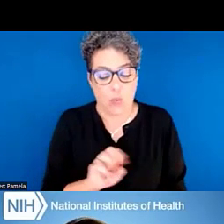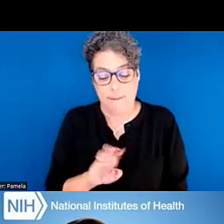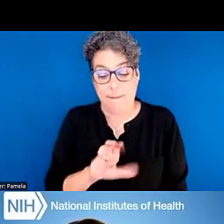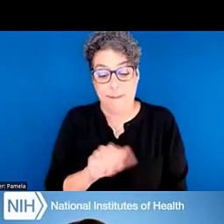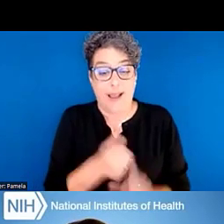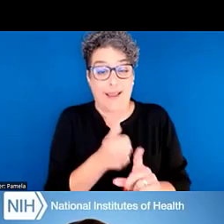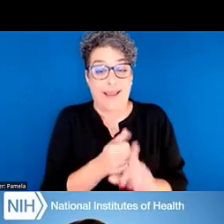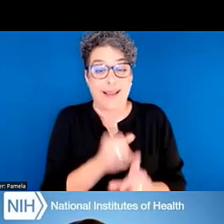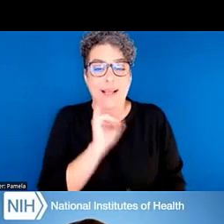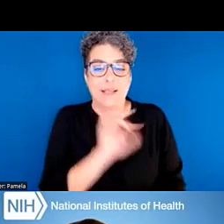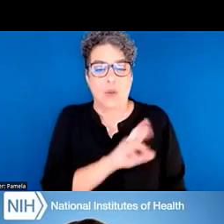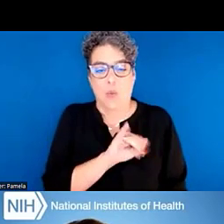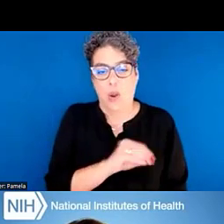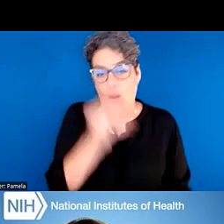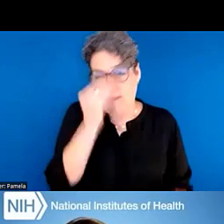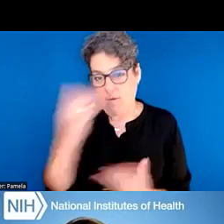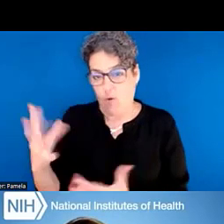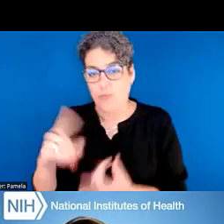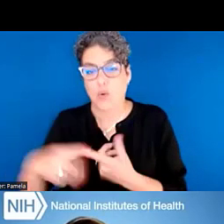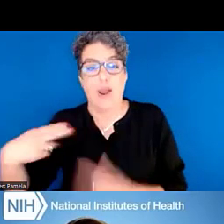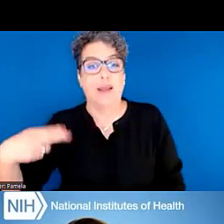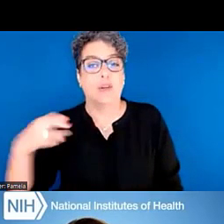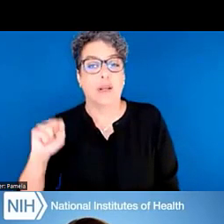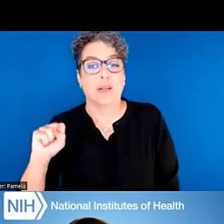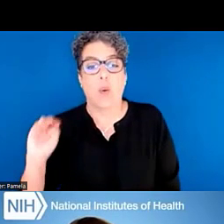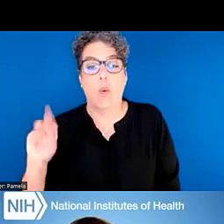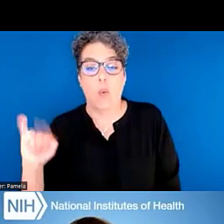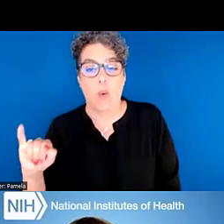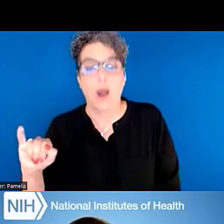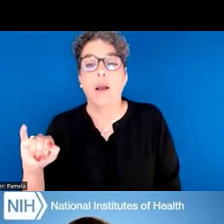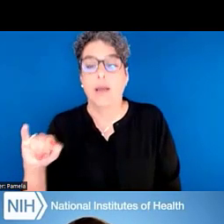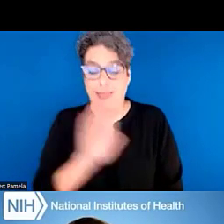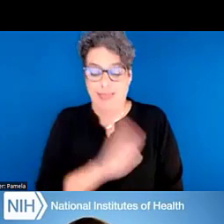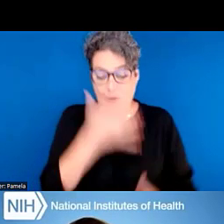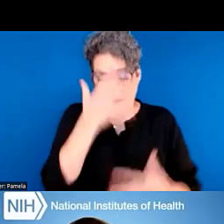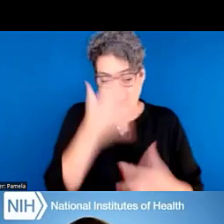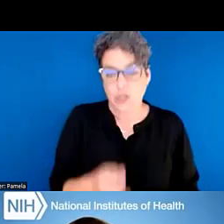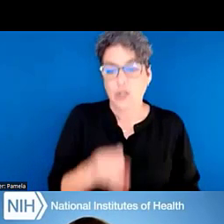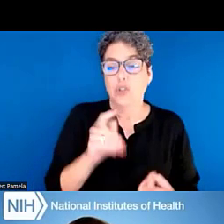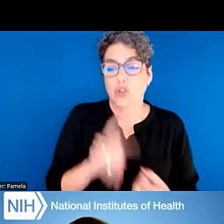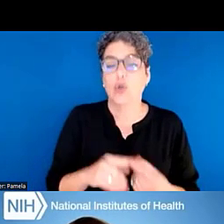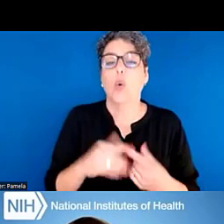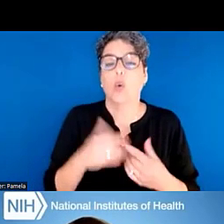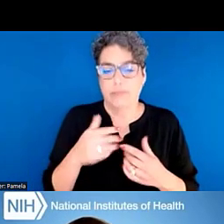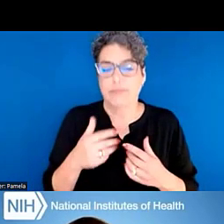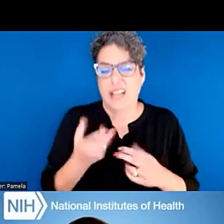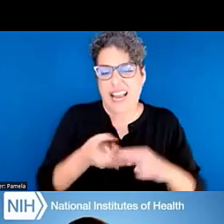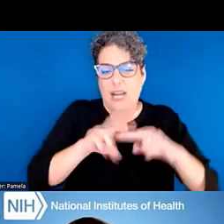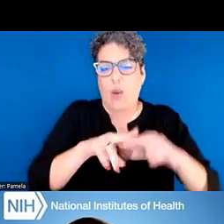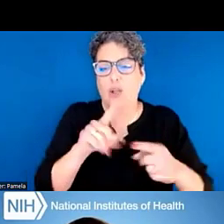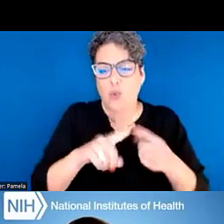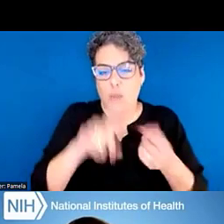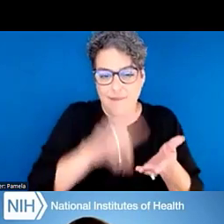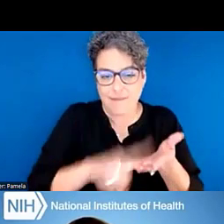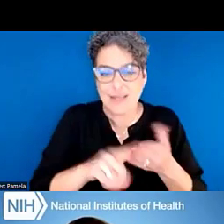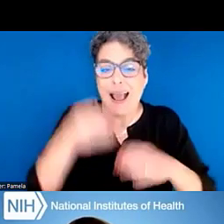informs HHS ORI of a decision to move to investigation after an inquiry into allegations of falsified data